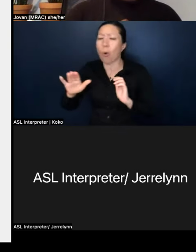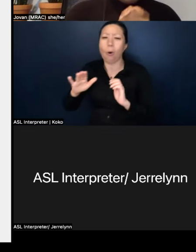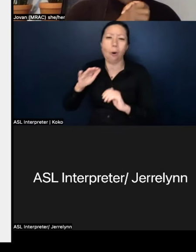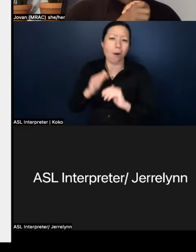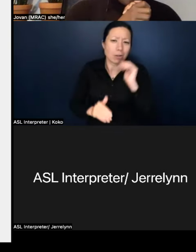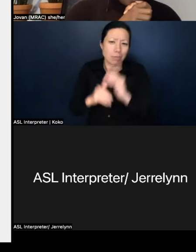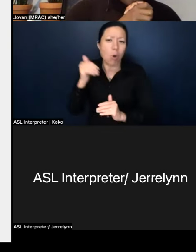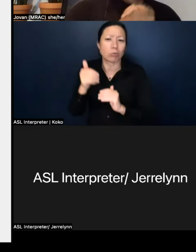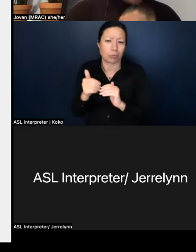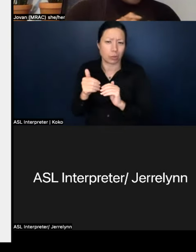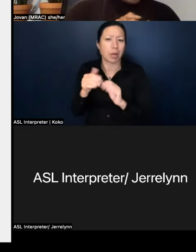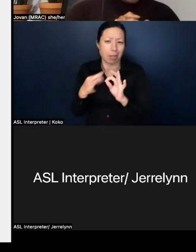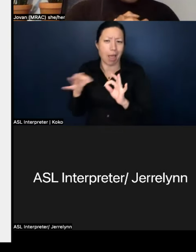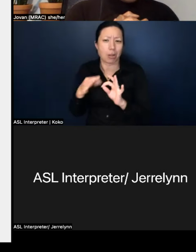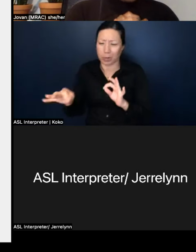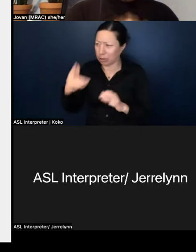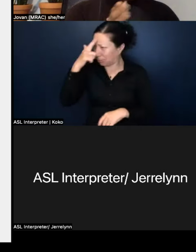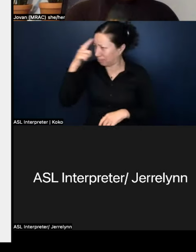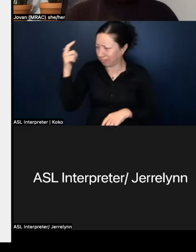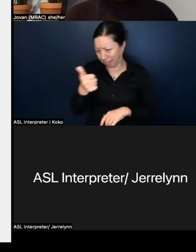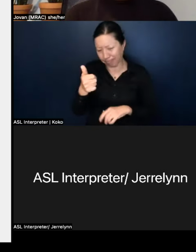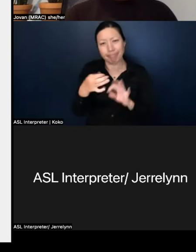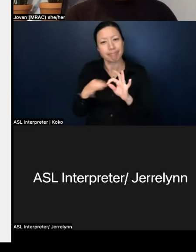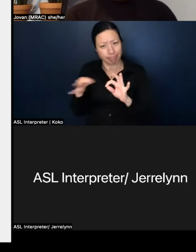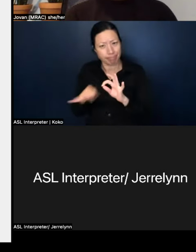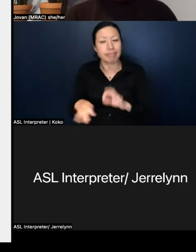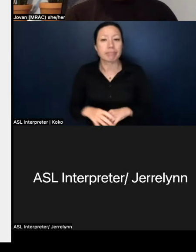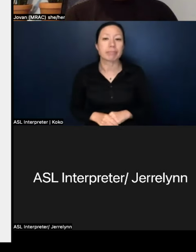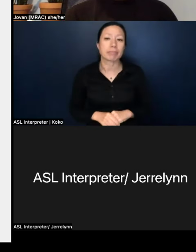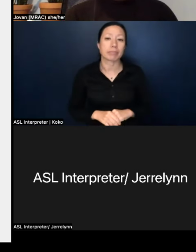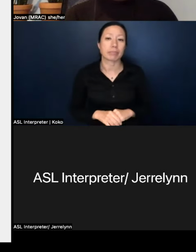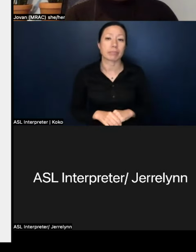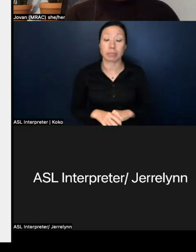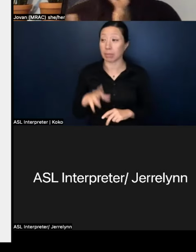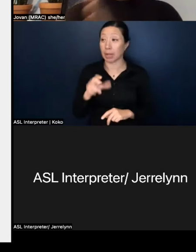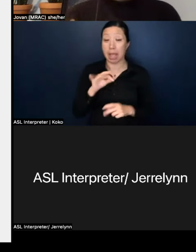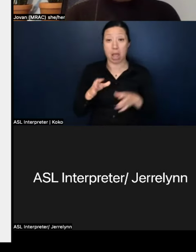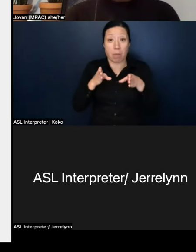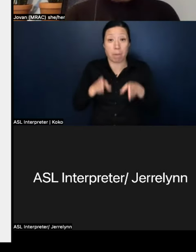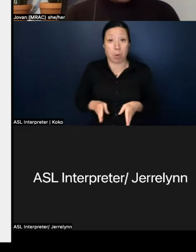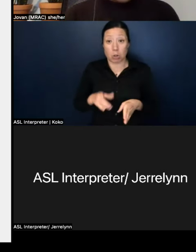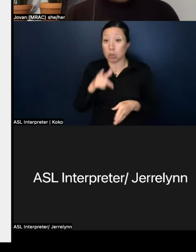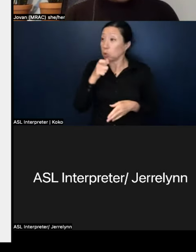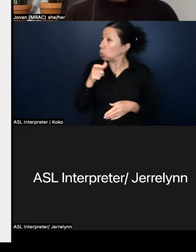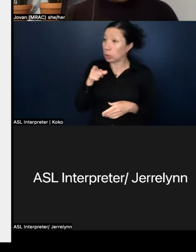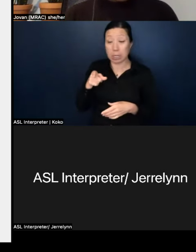And if someone who doesn't speak English is selected for the opportunity,